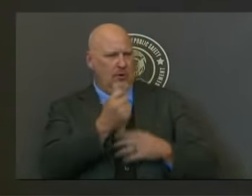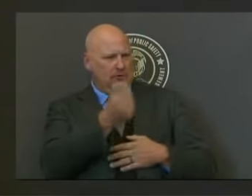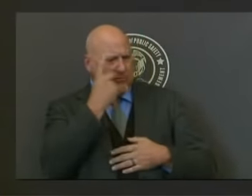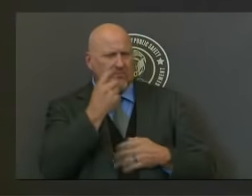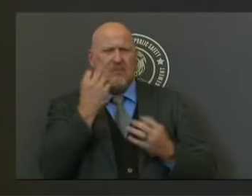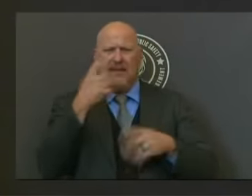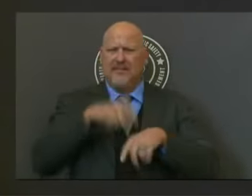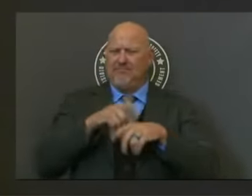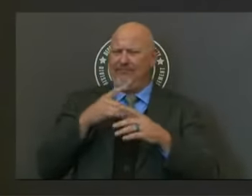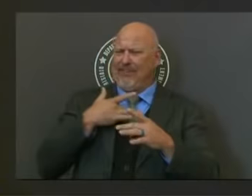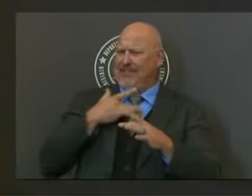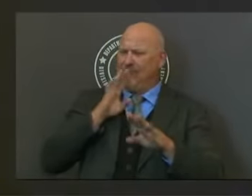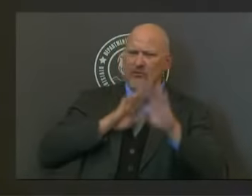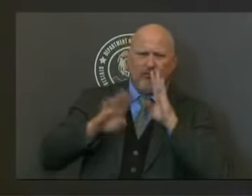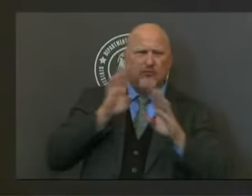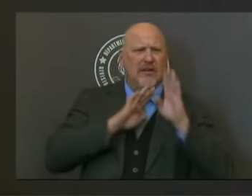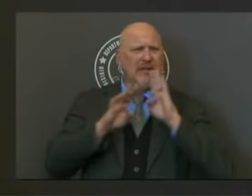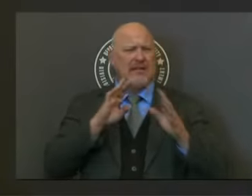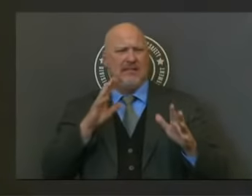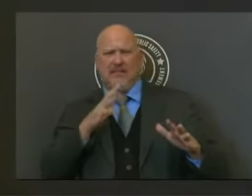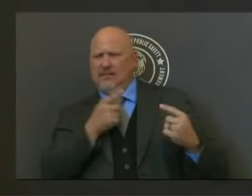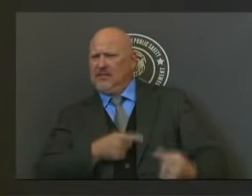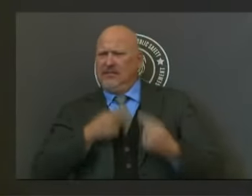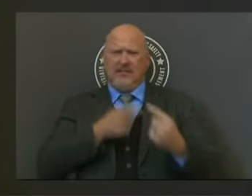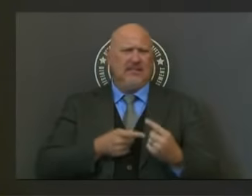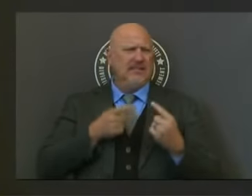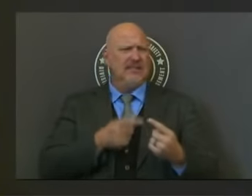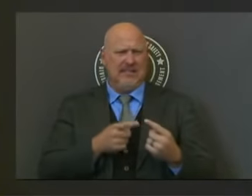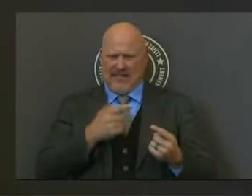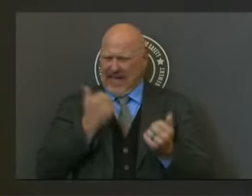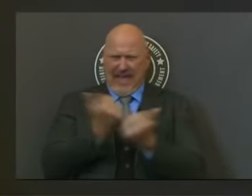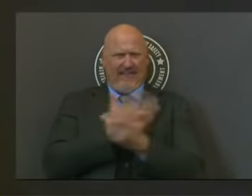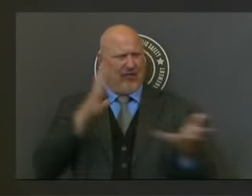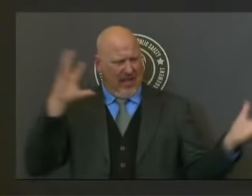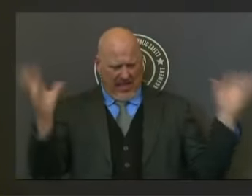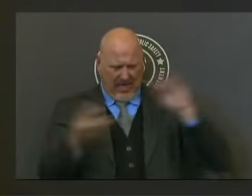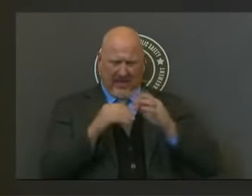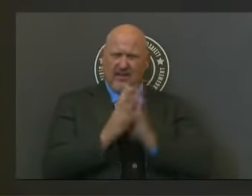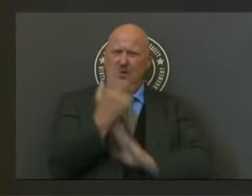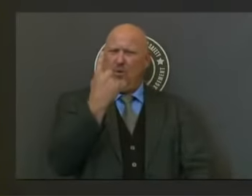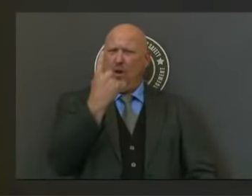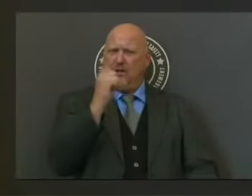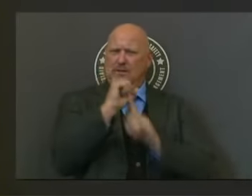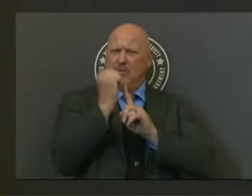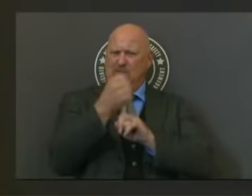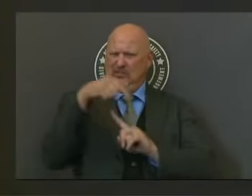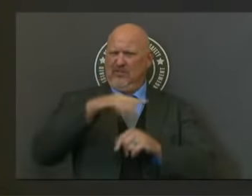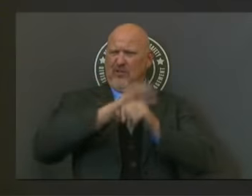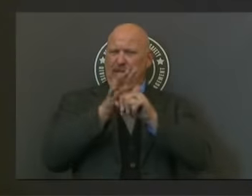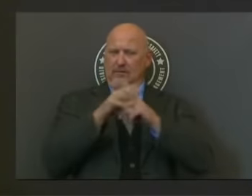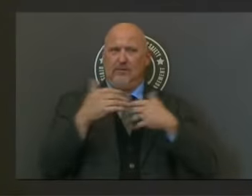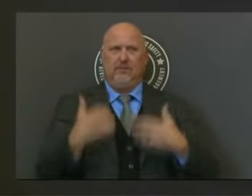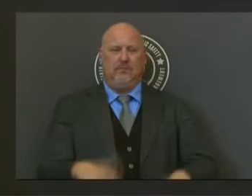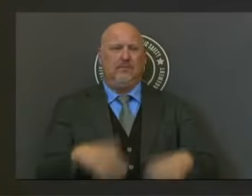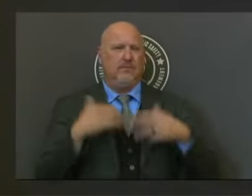one so we appreciate the work of the the helping to give clarity